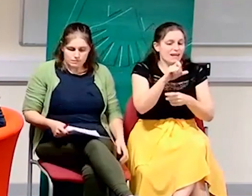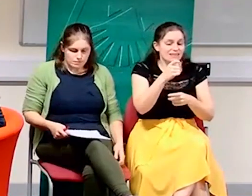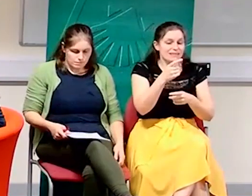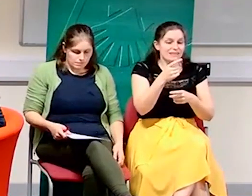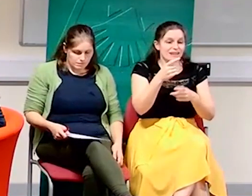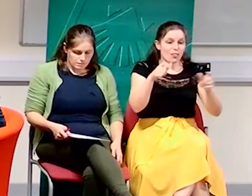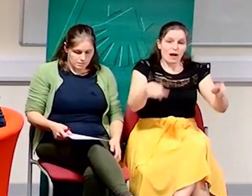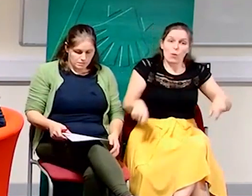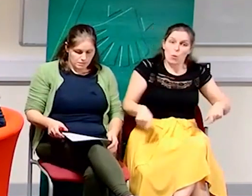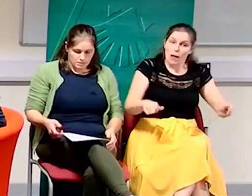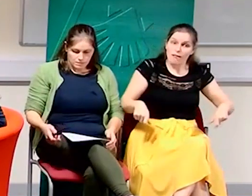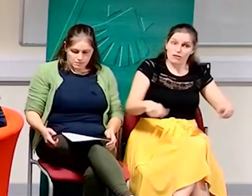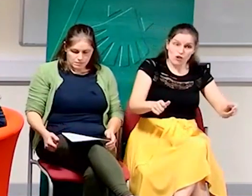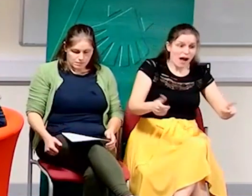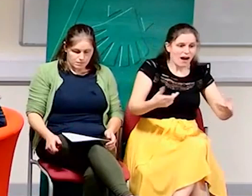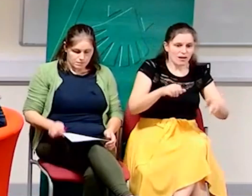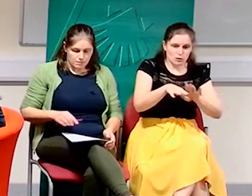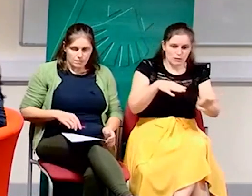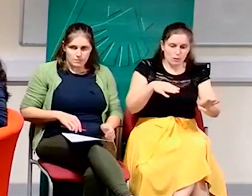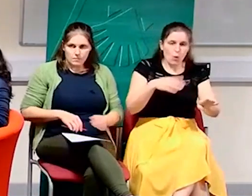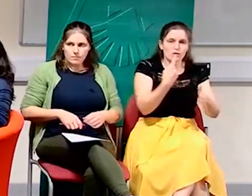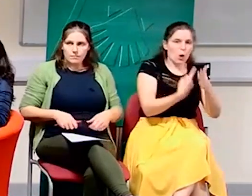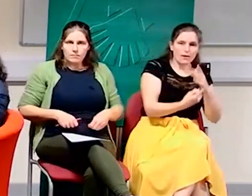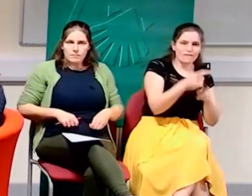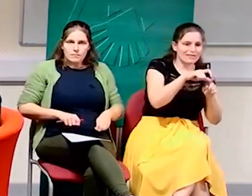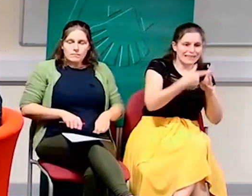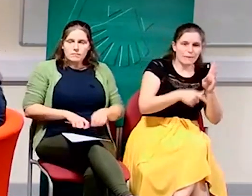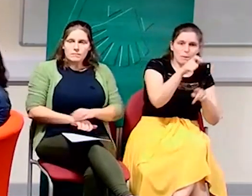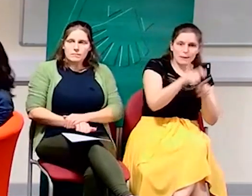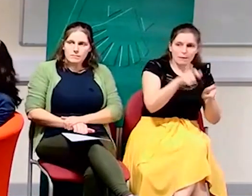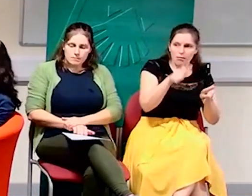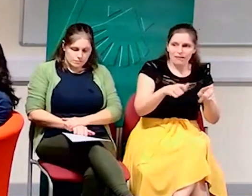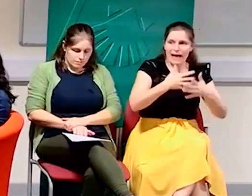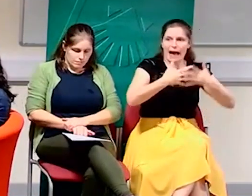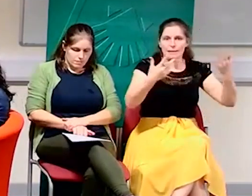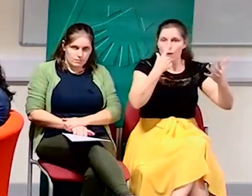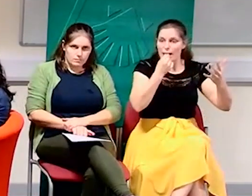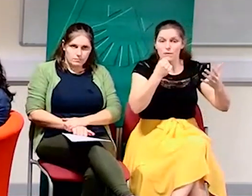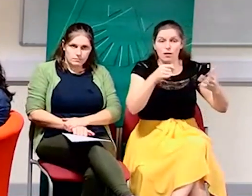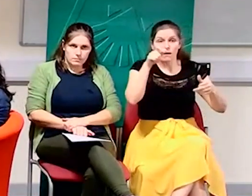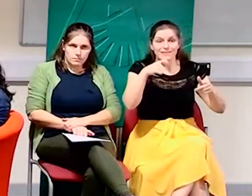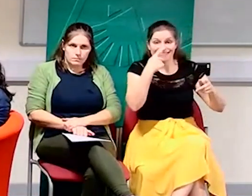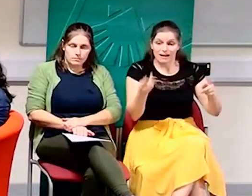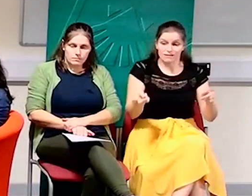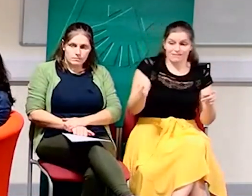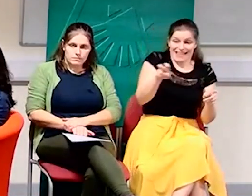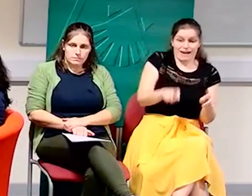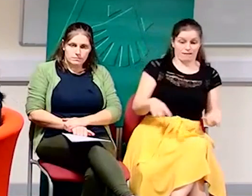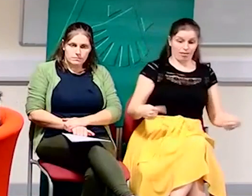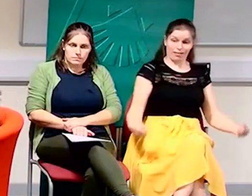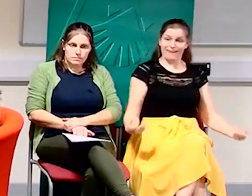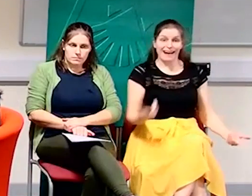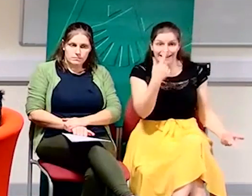to just play disabled sport um it's actually it's a you know like wheelchair tennis I can